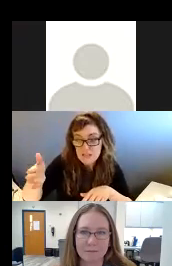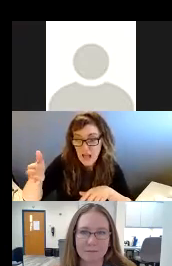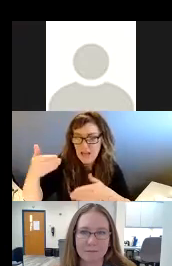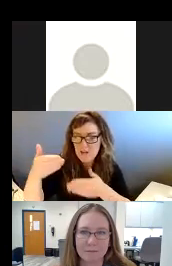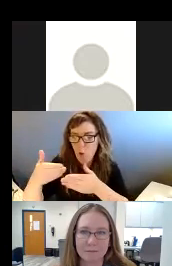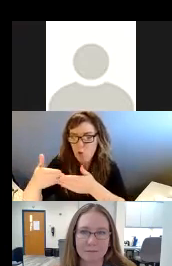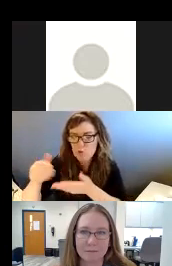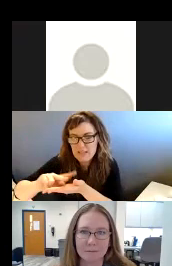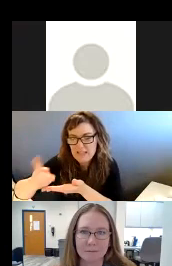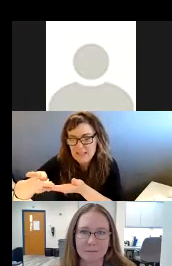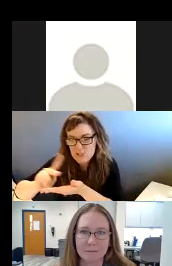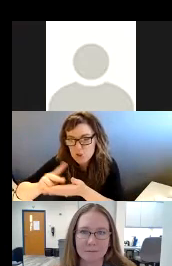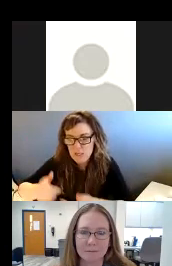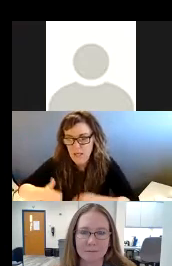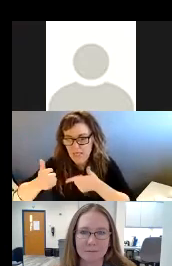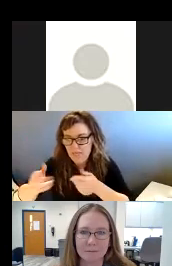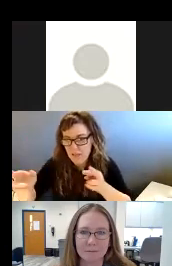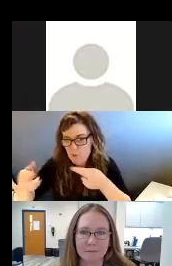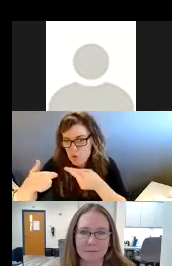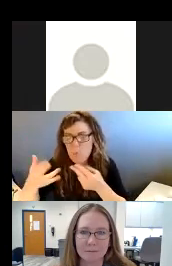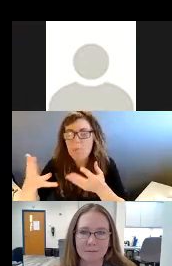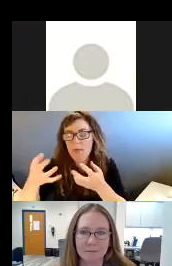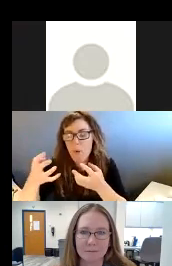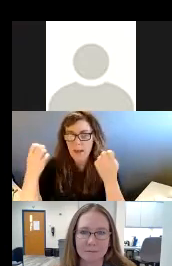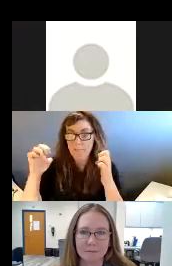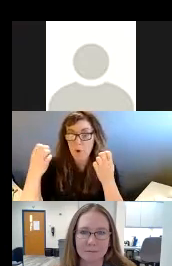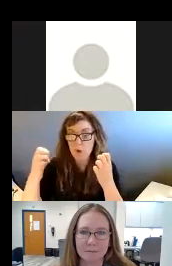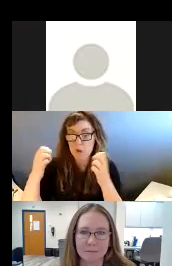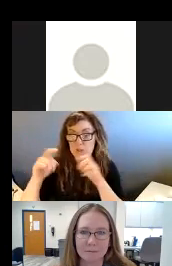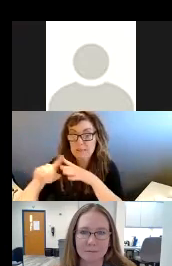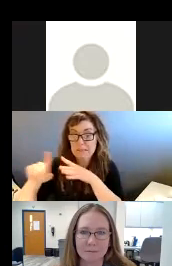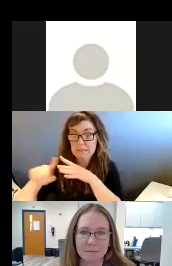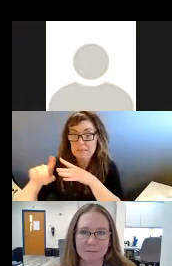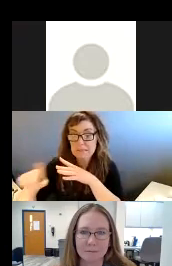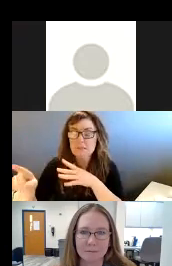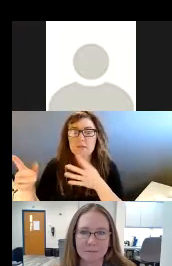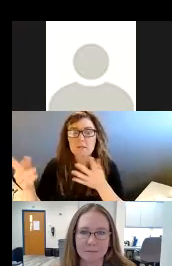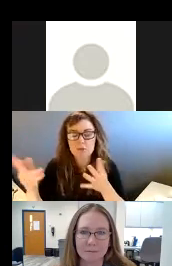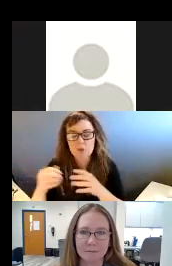THEY WANTED TO HAVE AN EMERGENCY EXIT. NOT ONLY WAS THEIR PRIORITY WIDENING THE